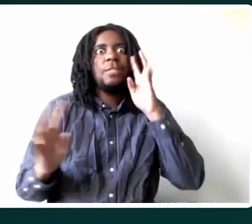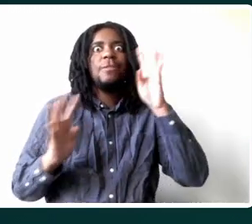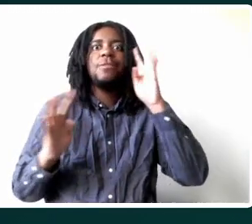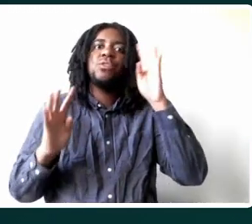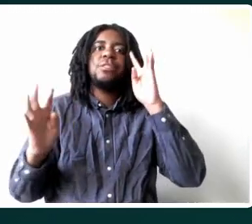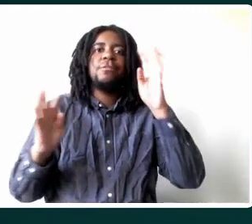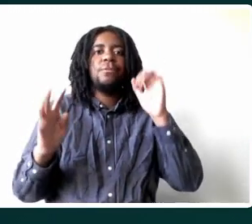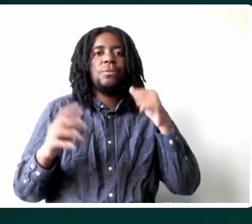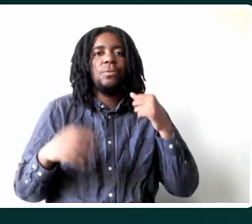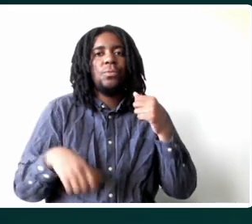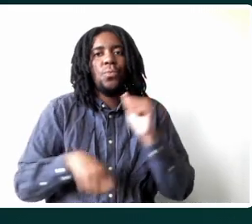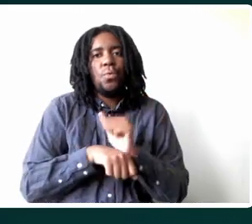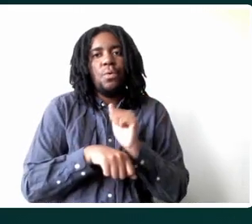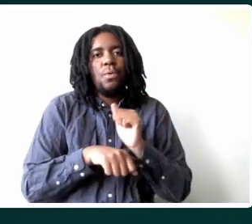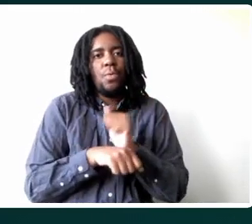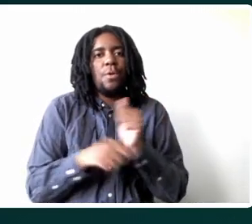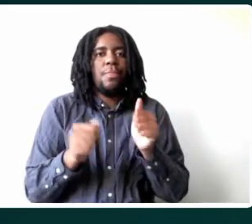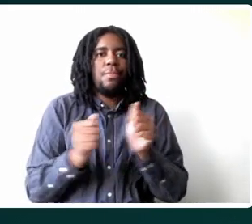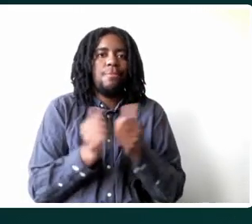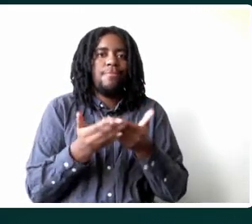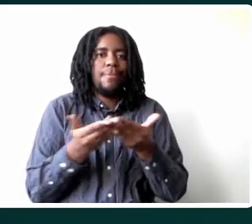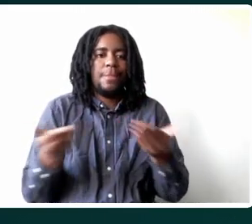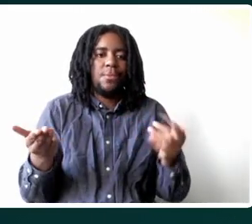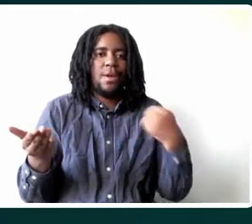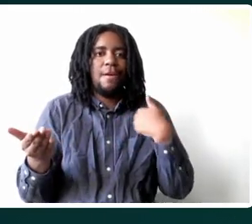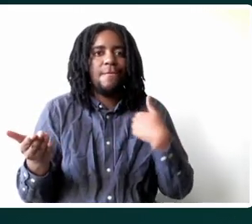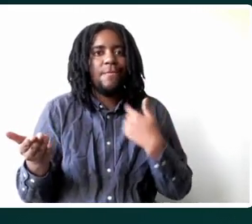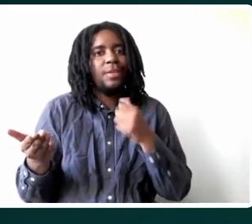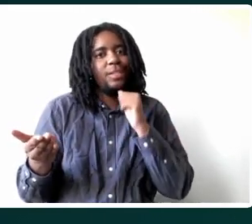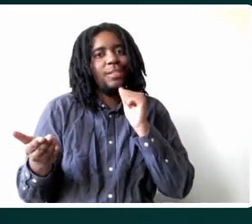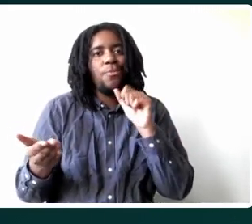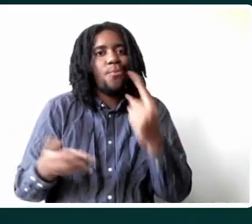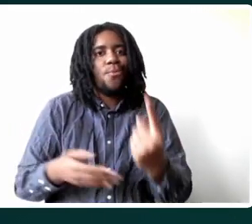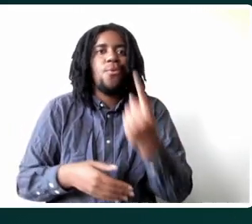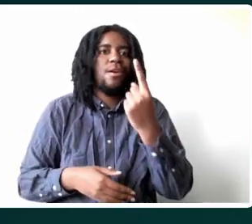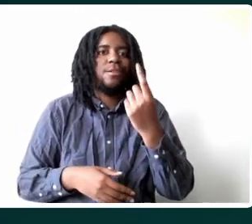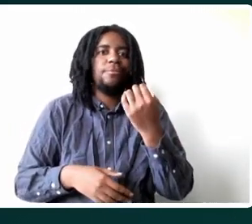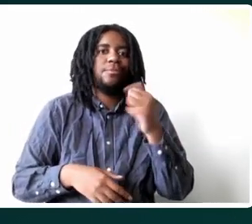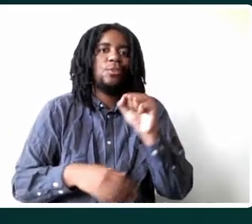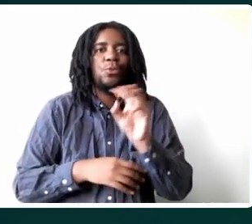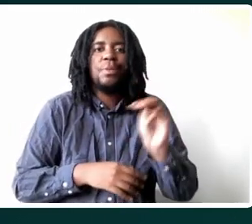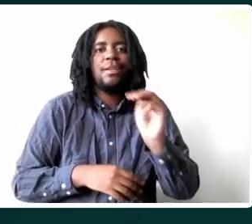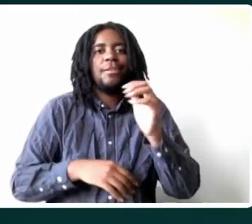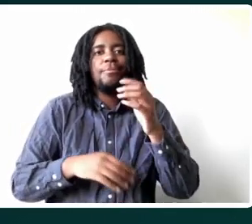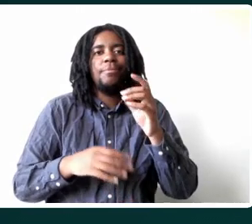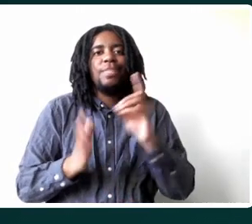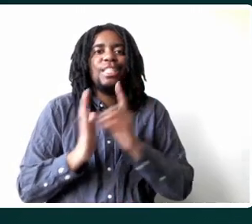no -- there's no one social media platform or any digital platform out there that really allows this